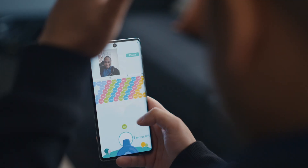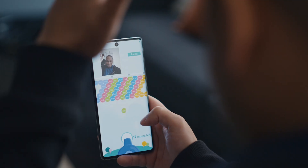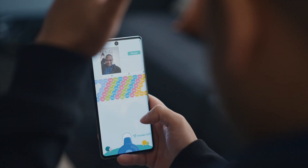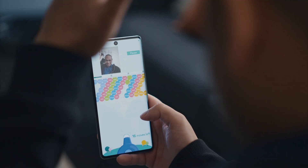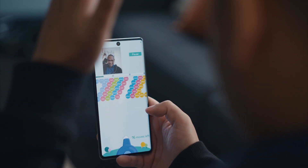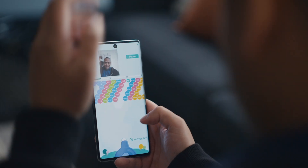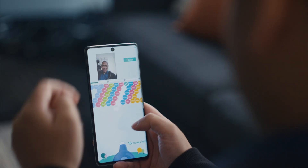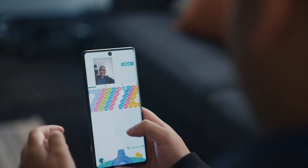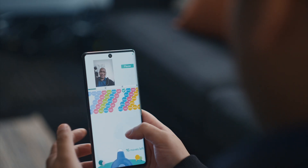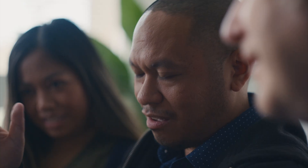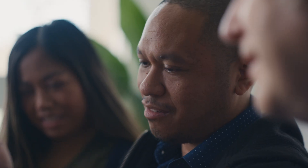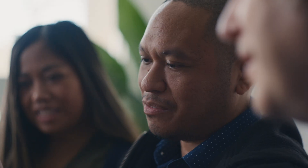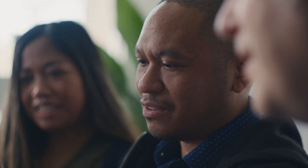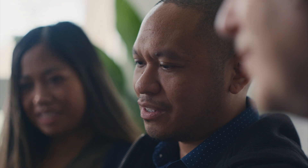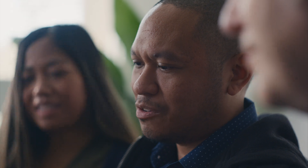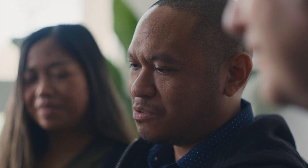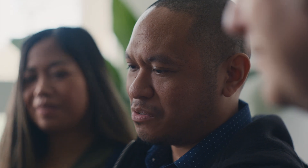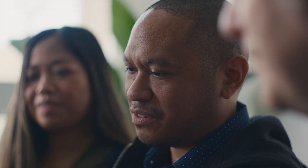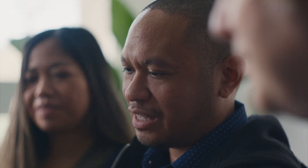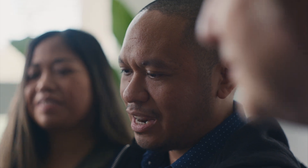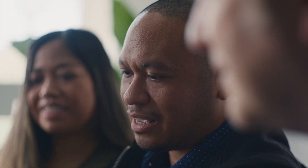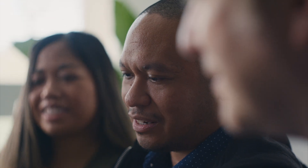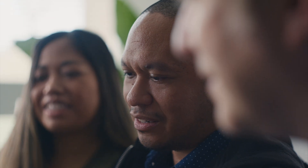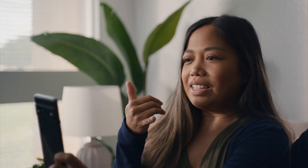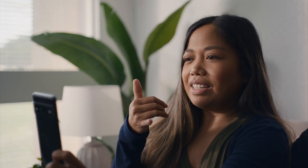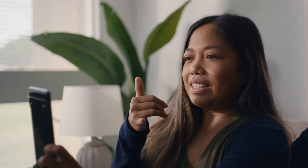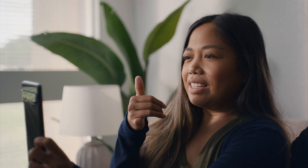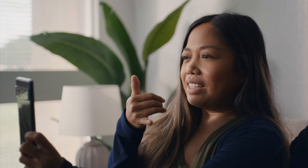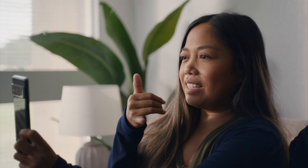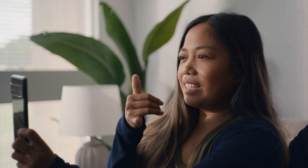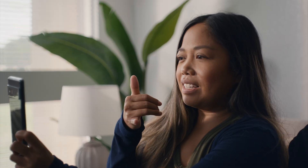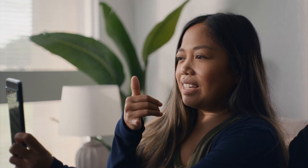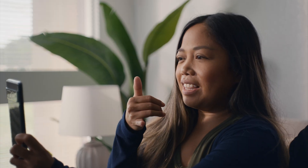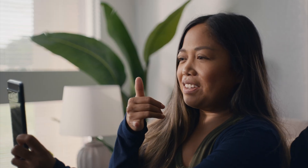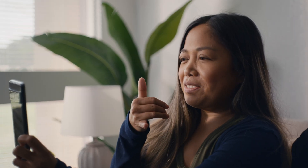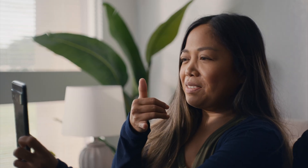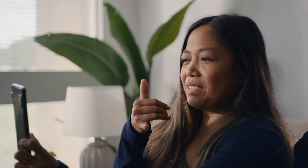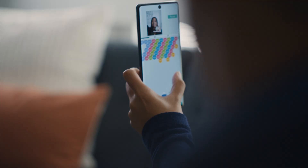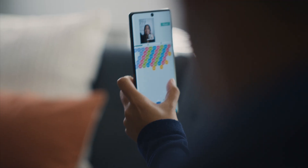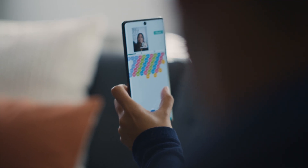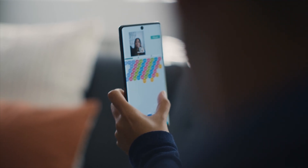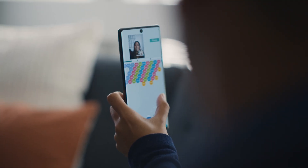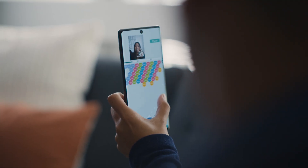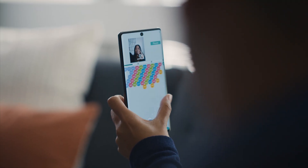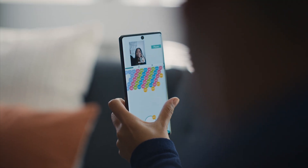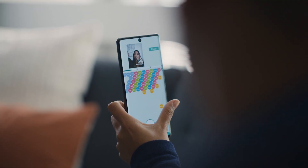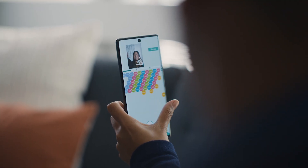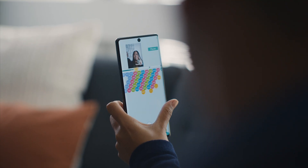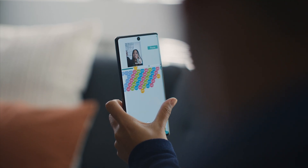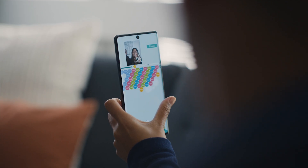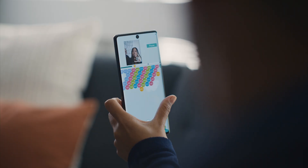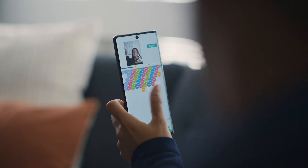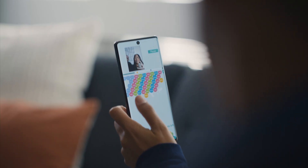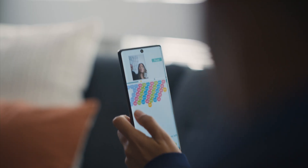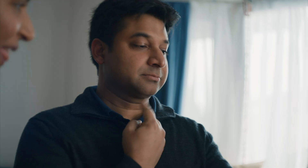And then, oh cool! Got it. [Professor Thad Starner] Pop Sign was built by a team of students at Georgia Tech and RIT.